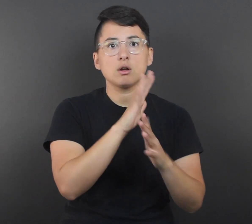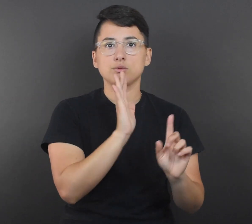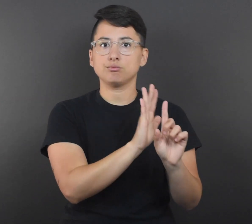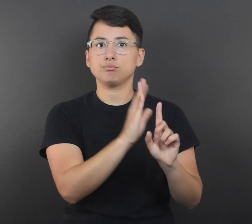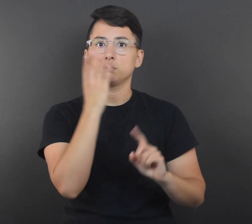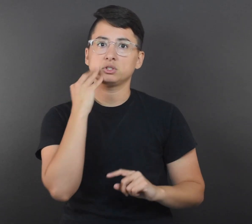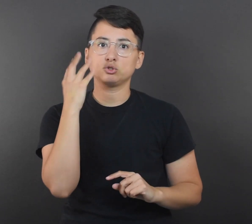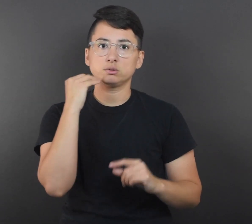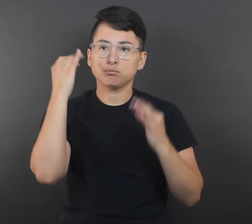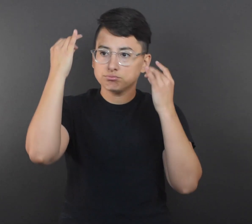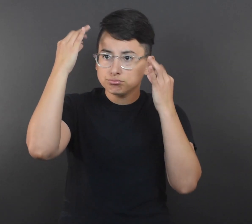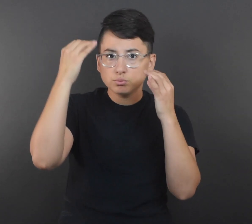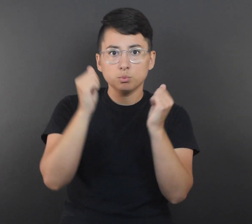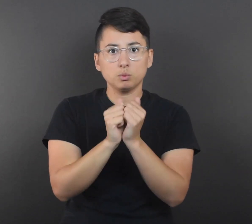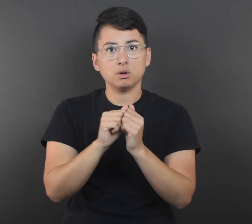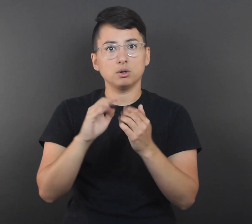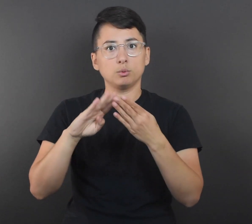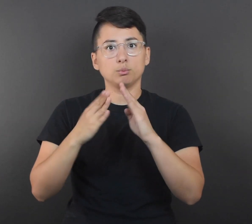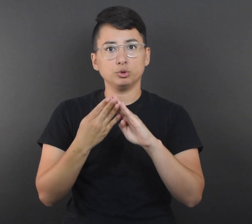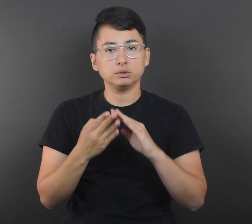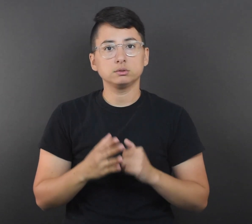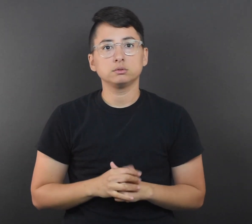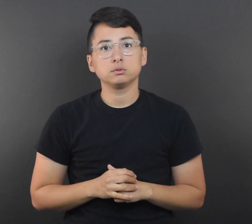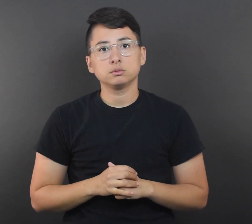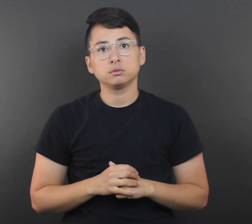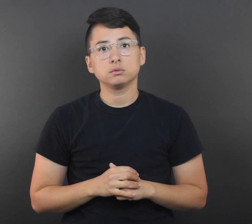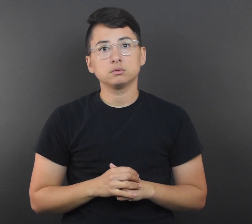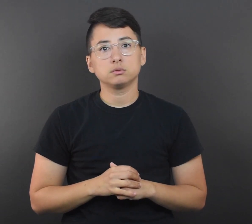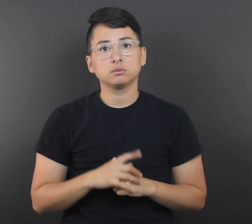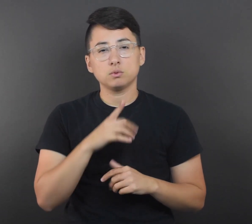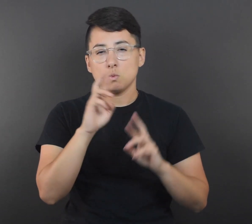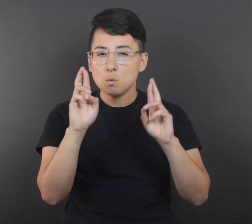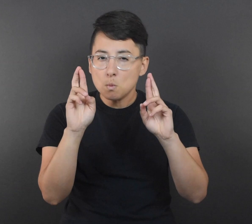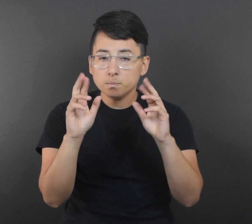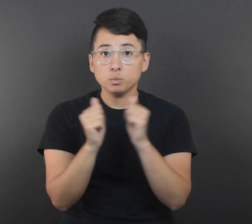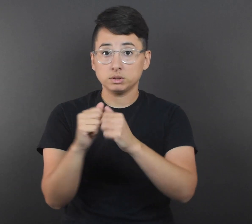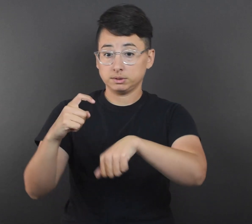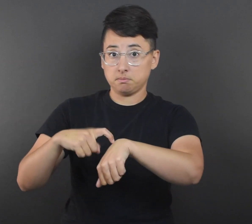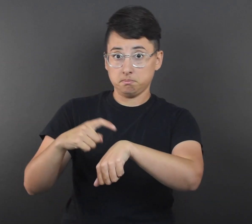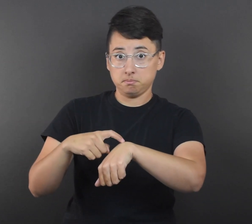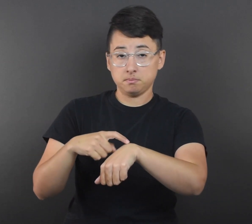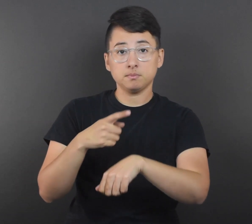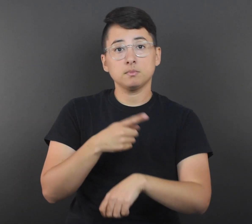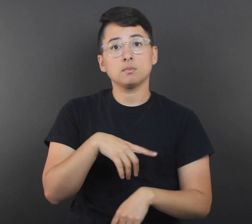experience and thoughts with the community. She hopes that with time, the African American